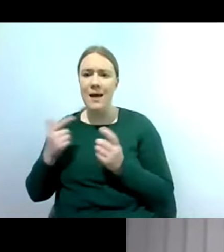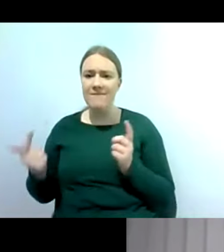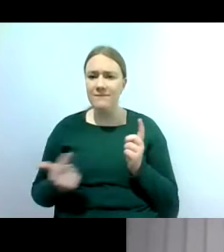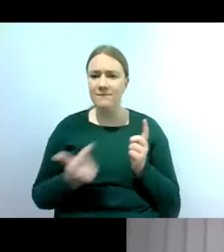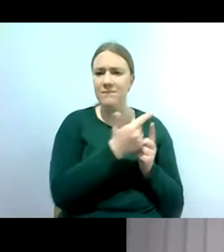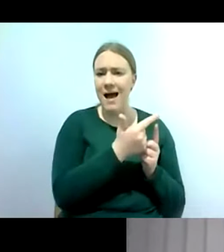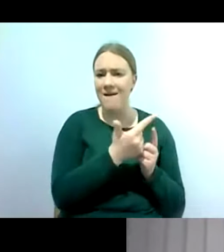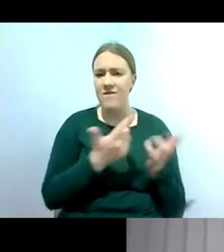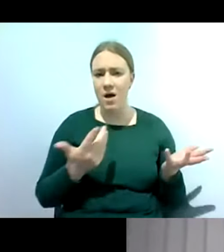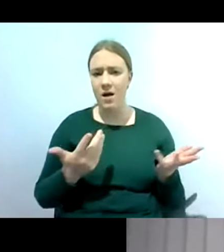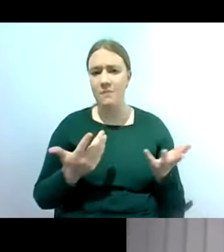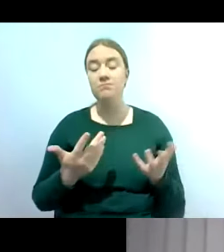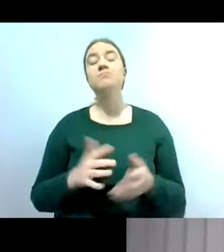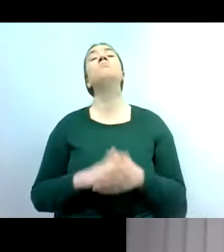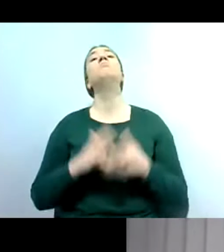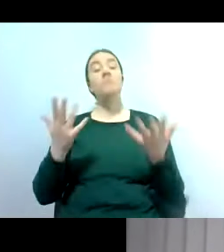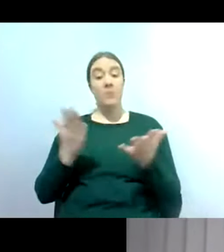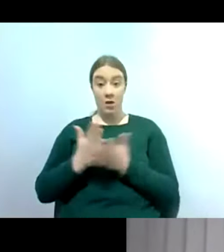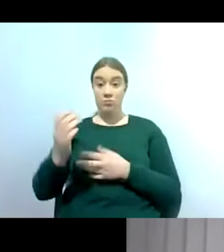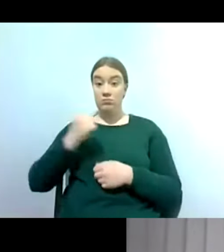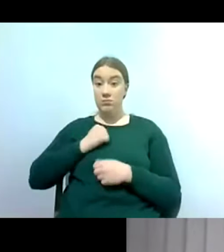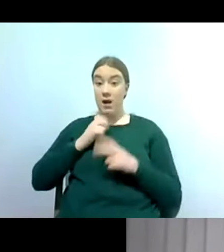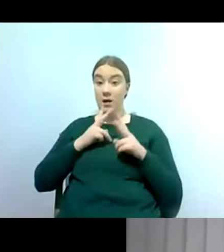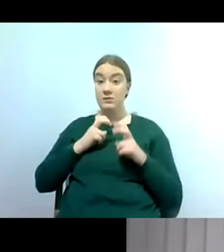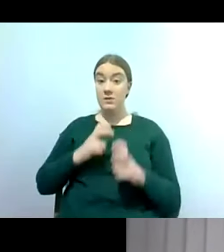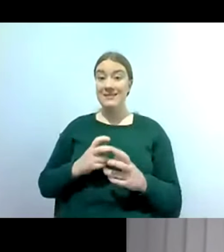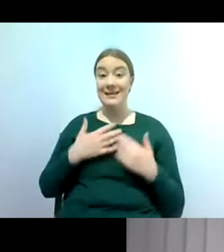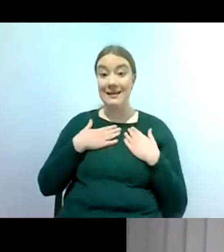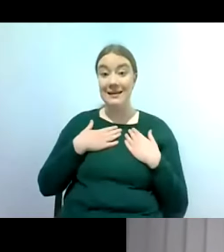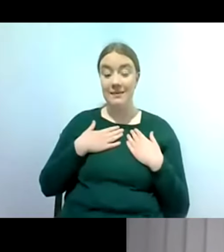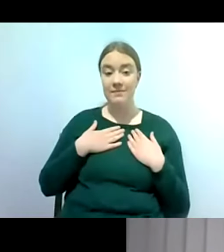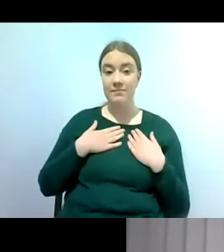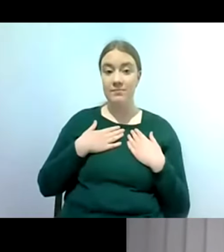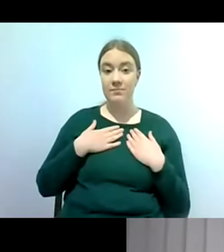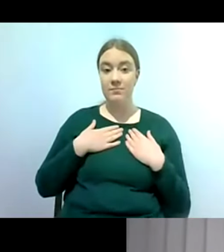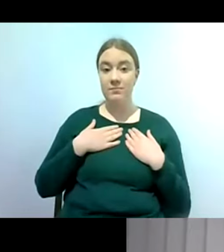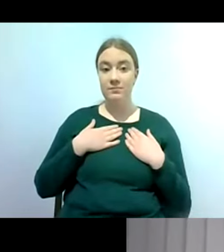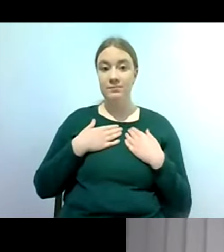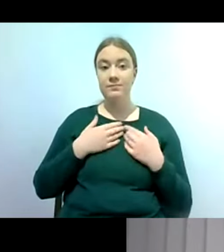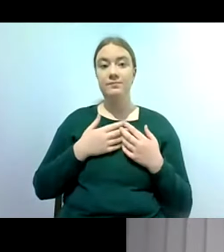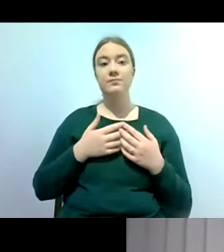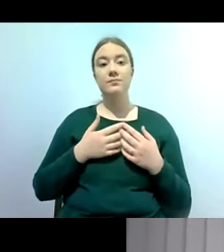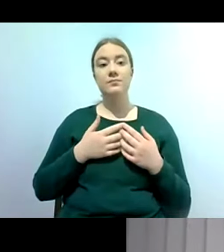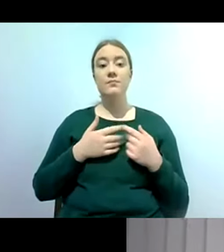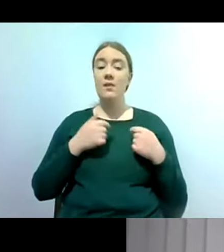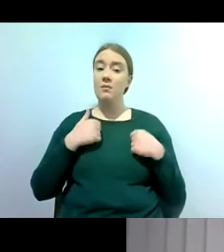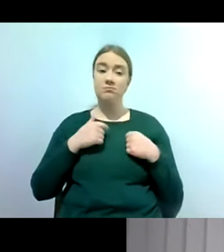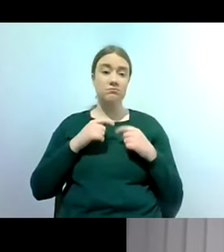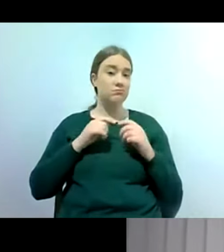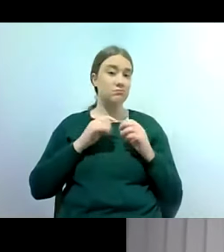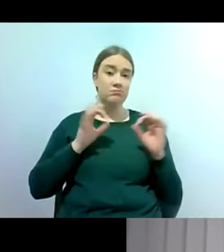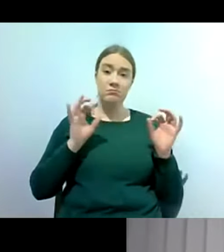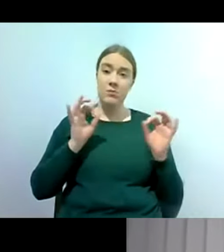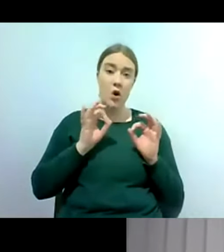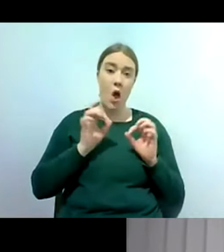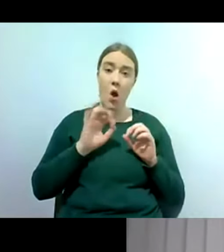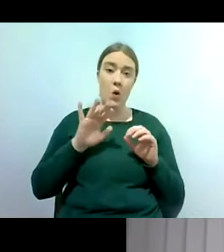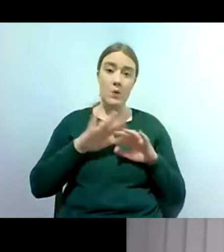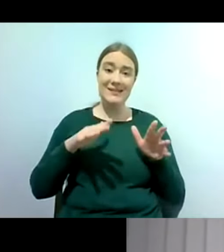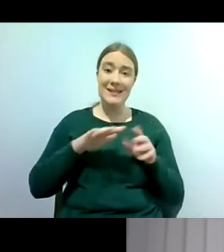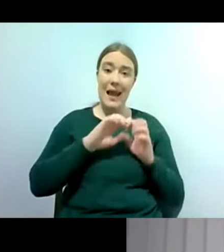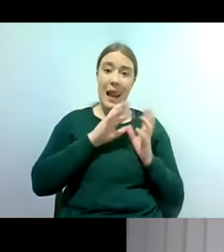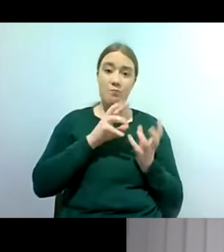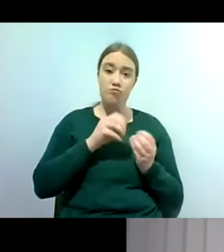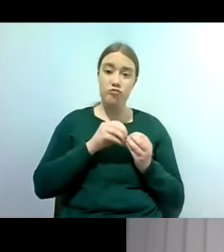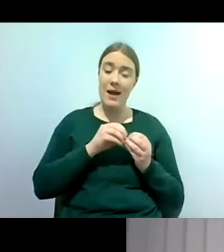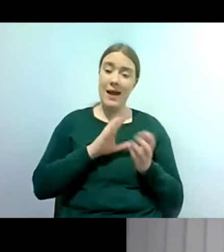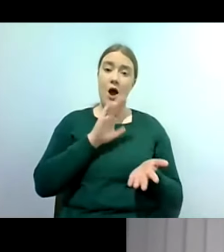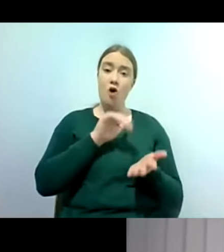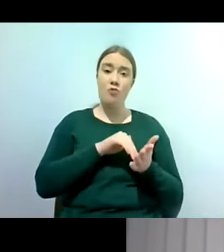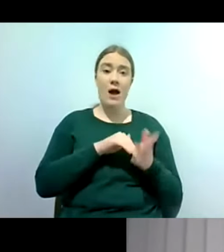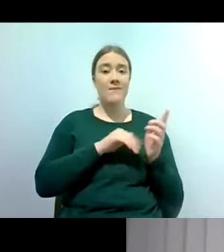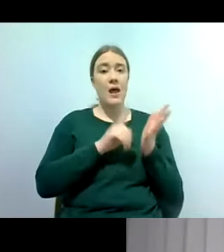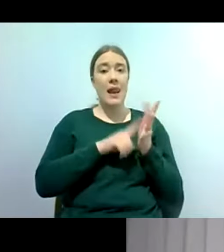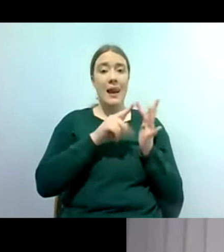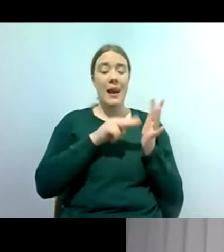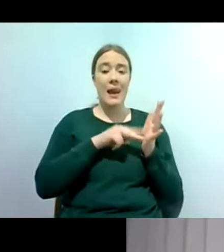in our study we didn't record any sea lamprey getting as far as um lincolm weir on the on the